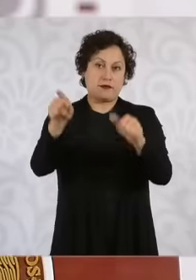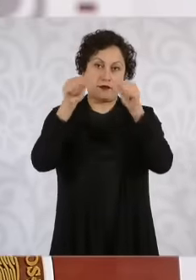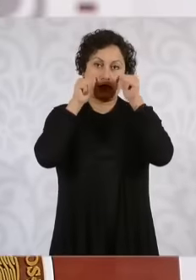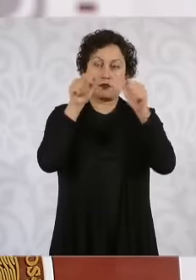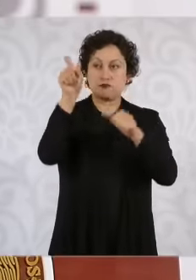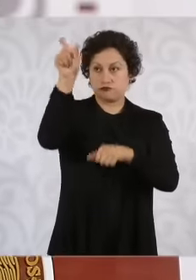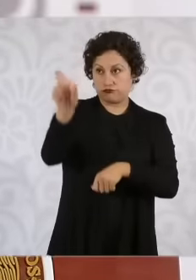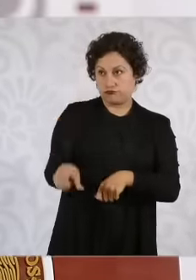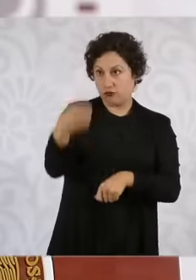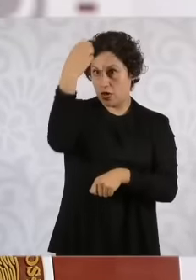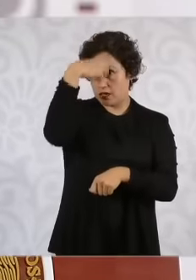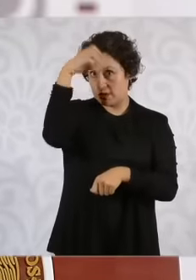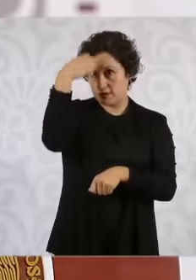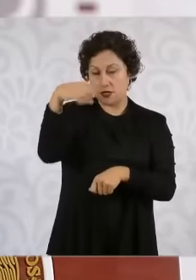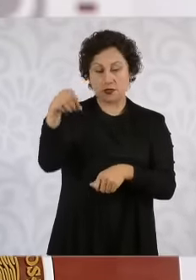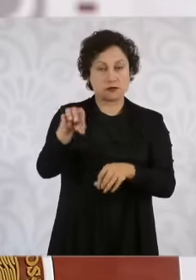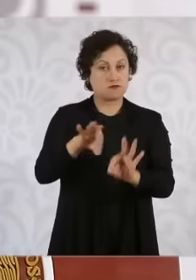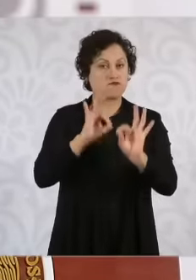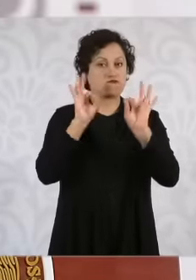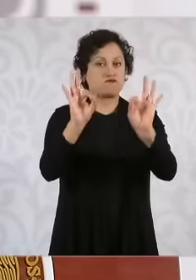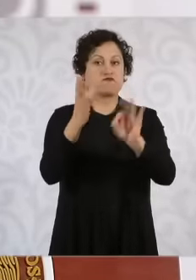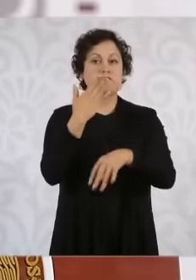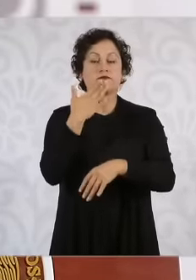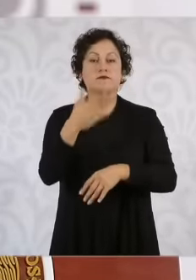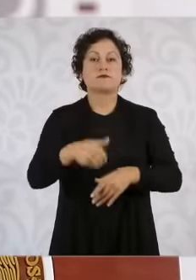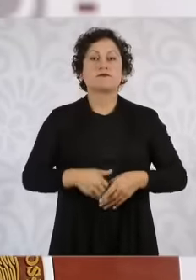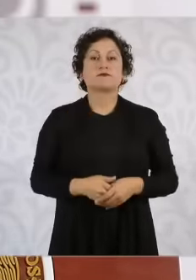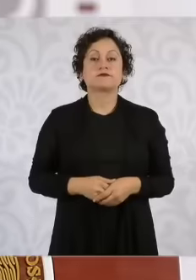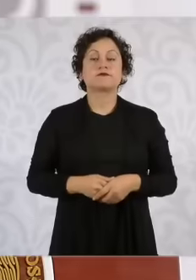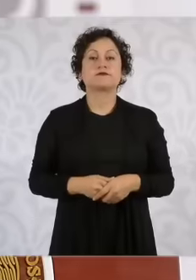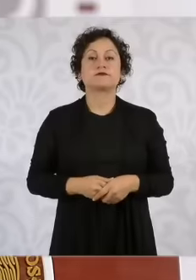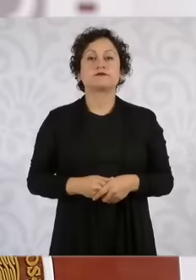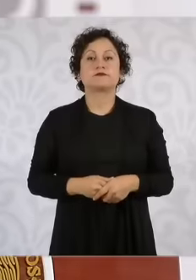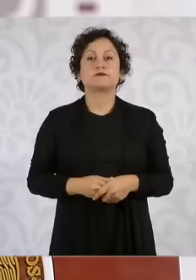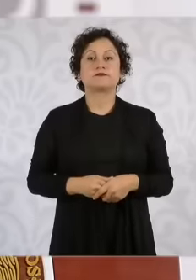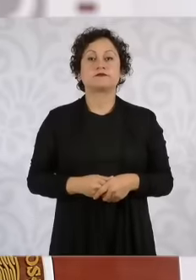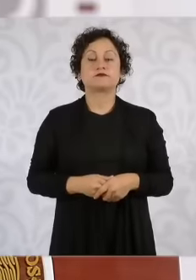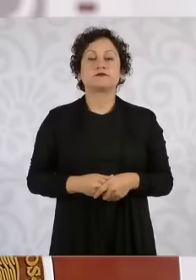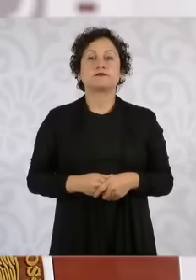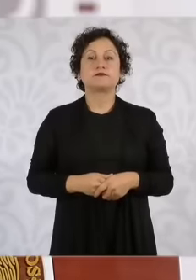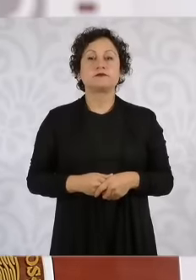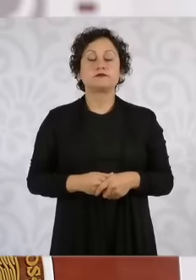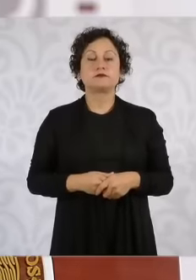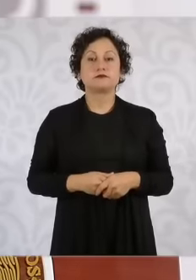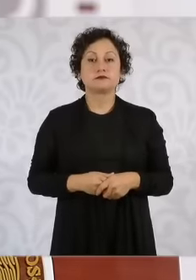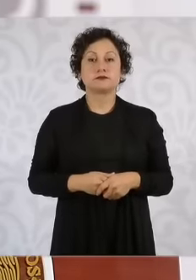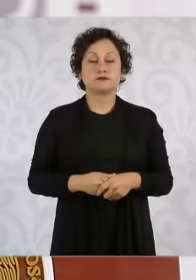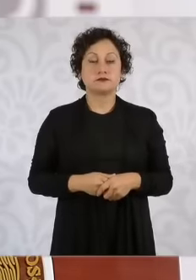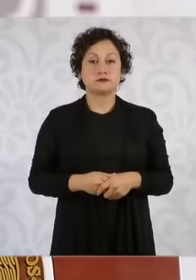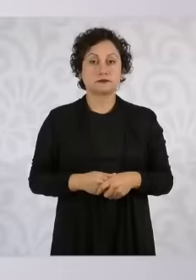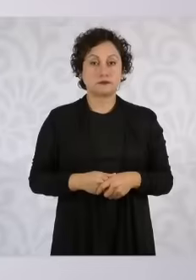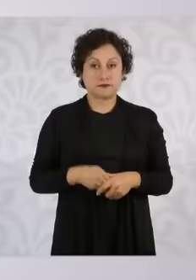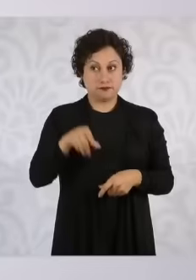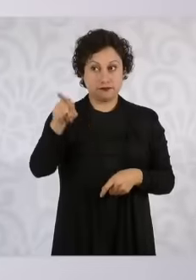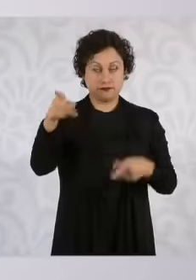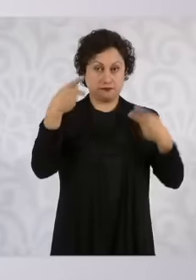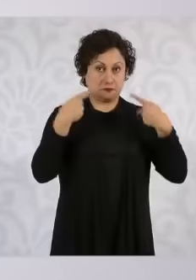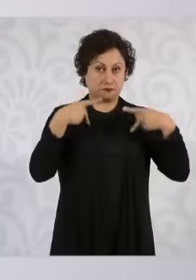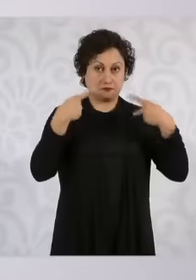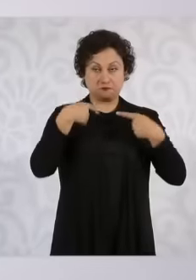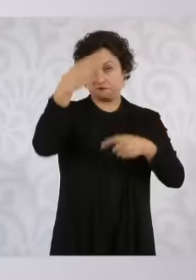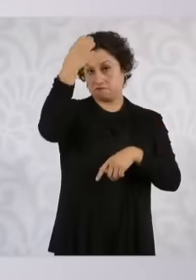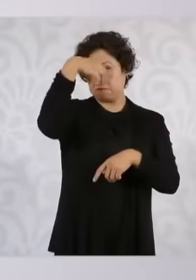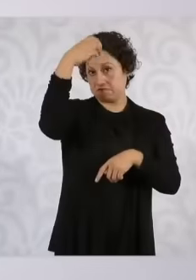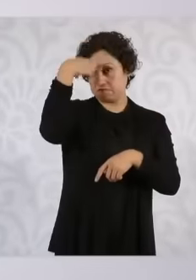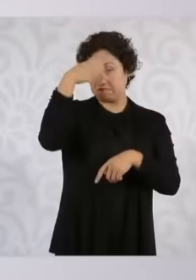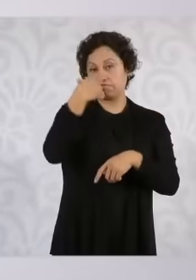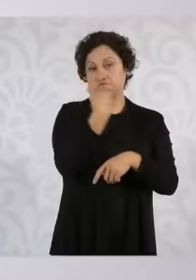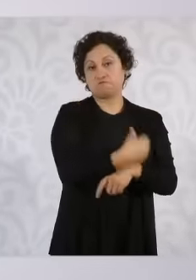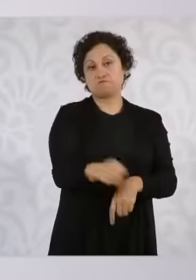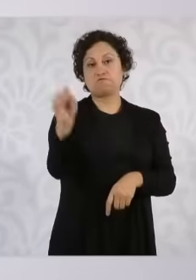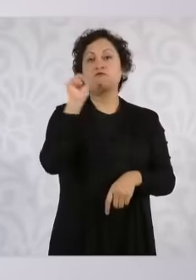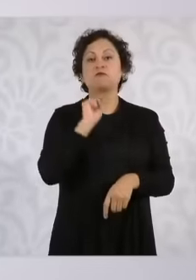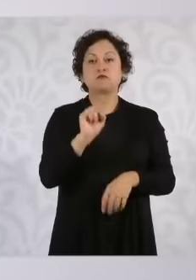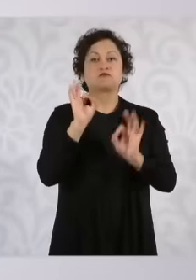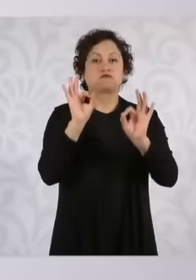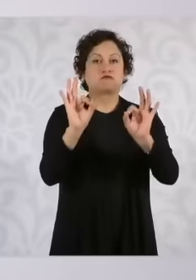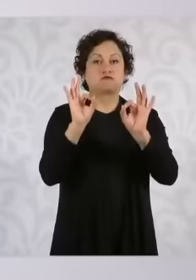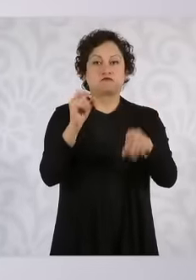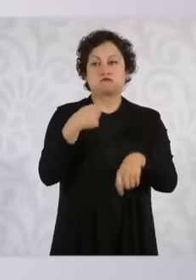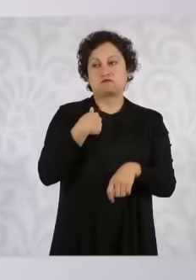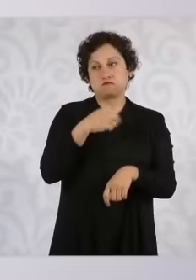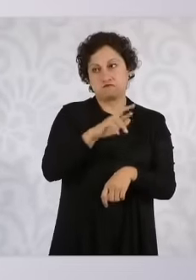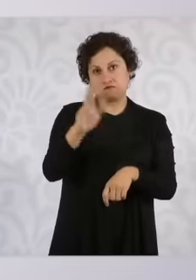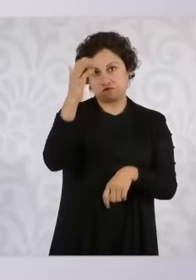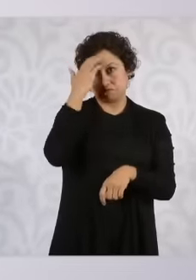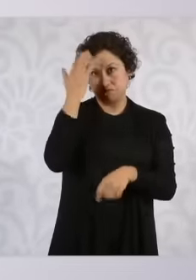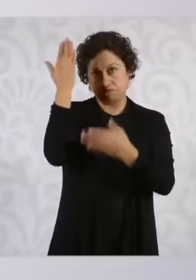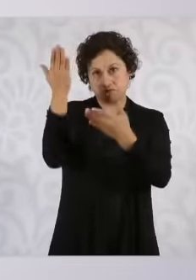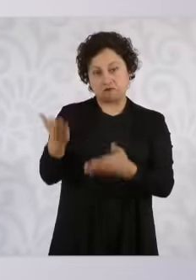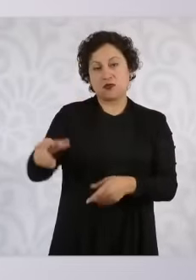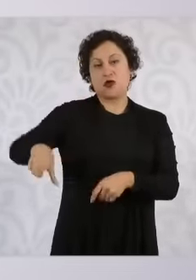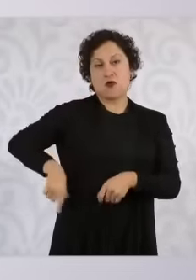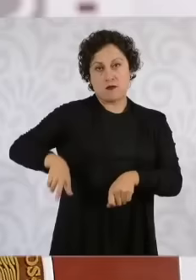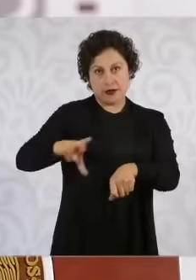and also a person with many I have a lot of recognition to the governor, it is not a